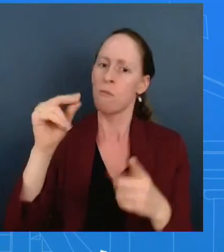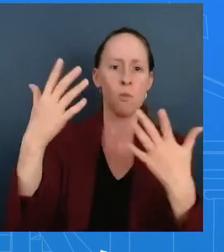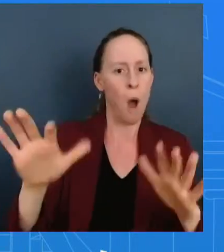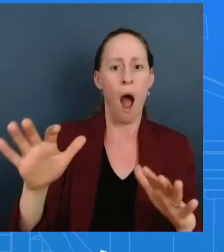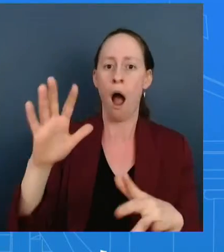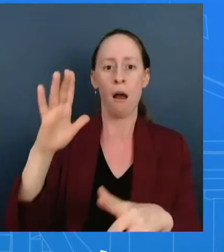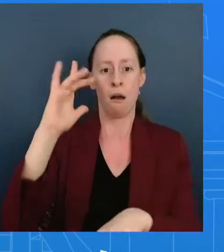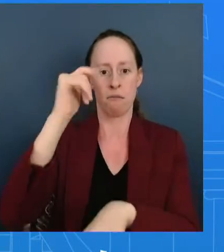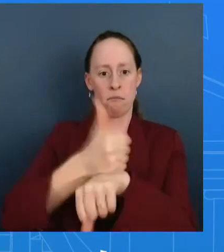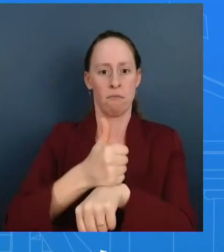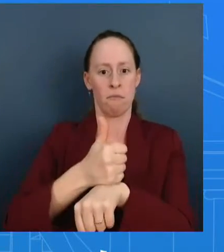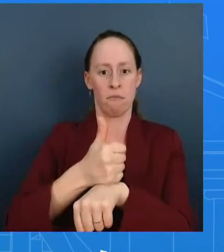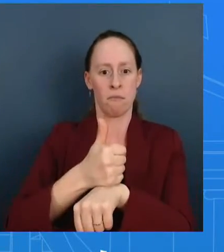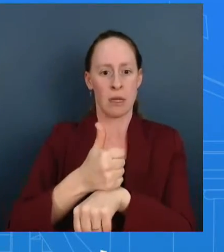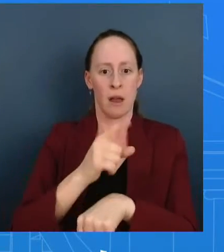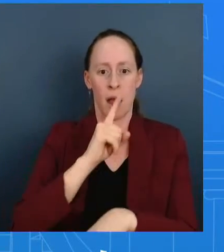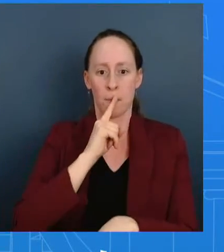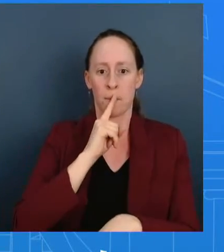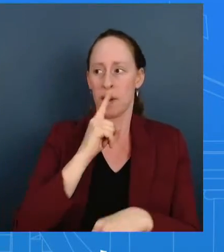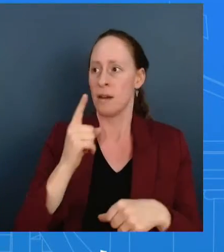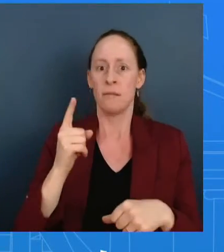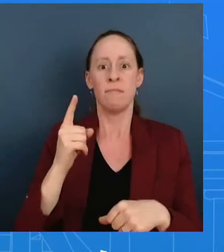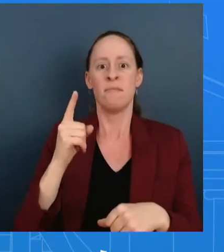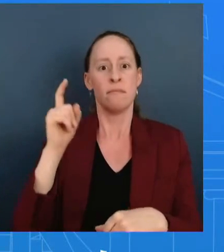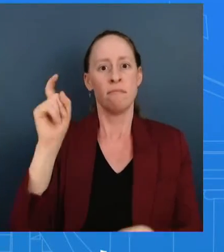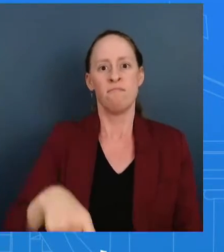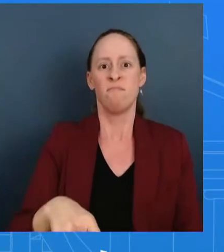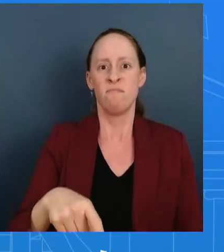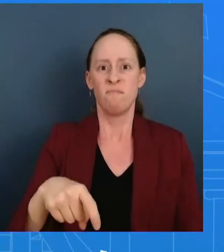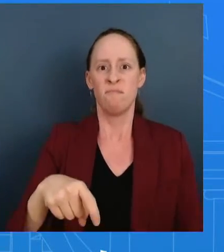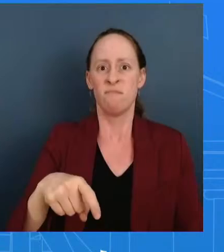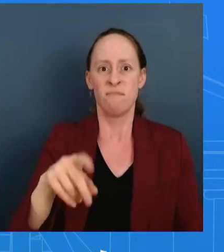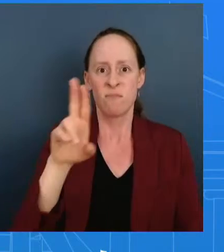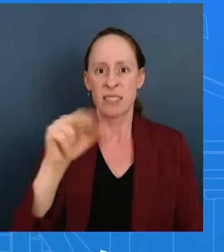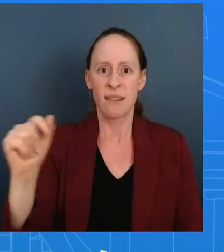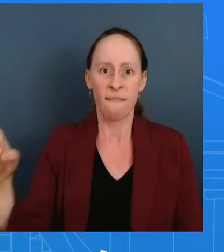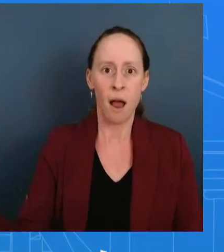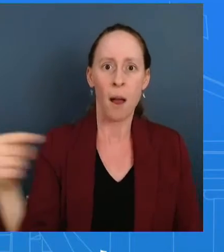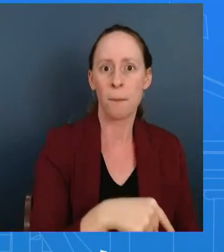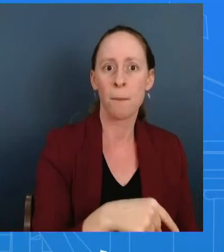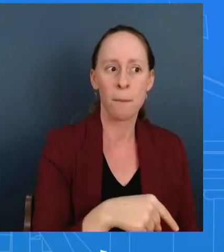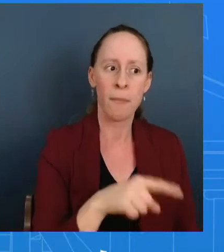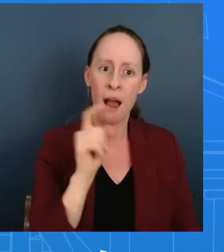would be drawn into the ground war if -- if Ukraine was still at war while a NATO member.